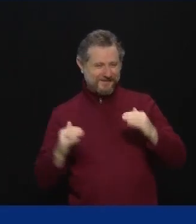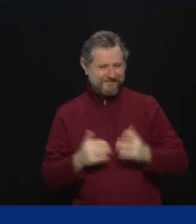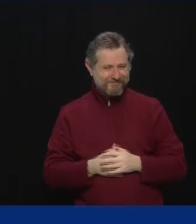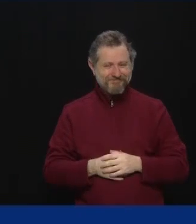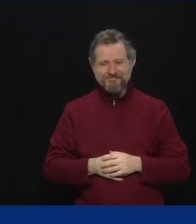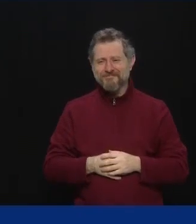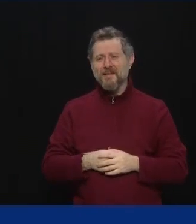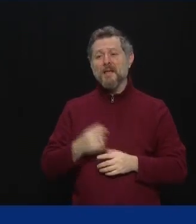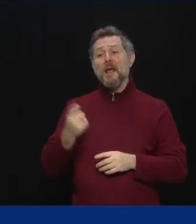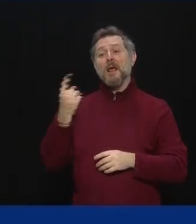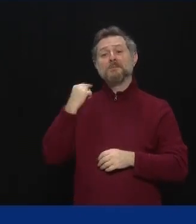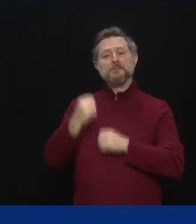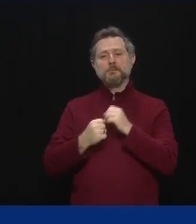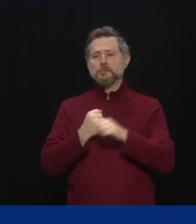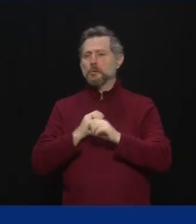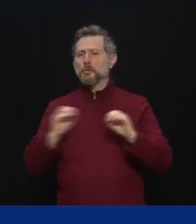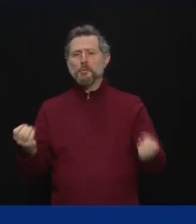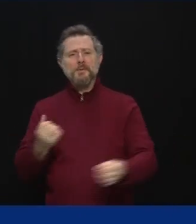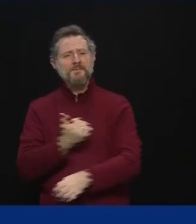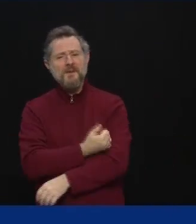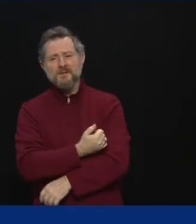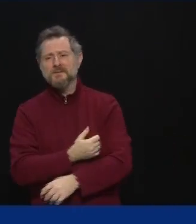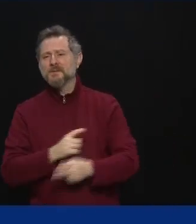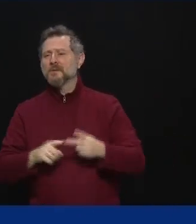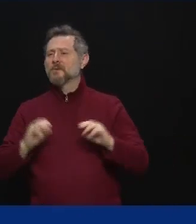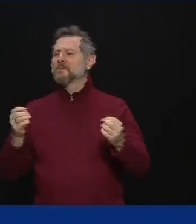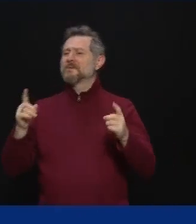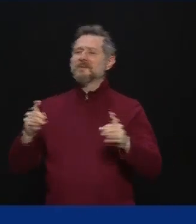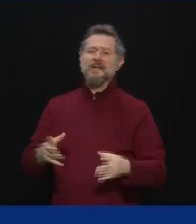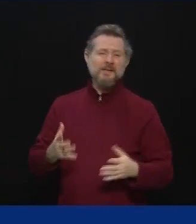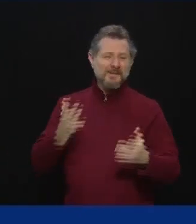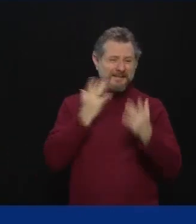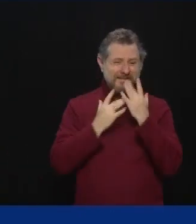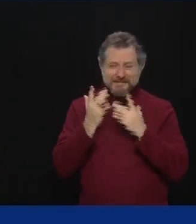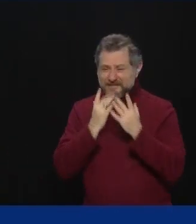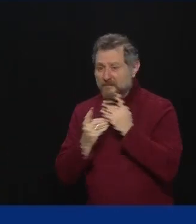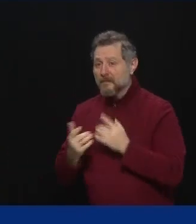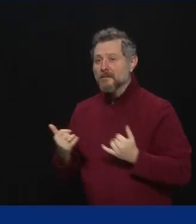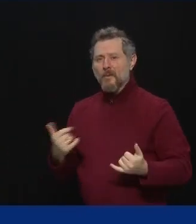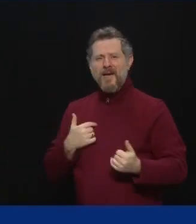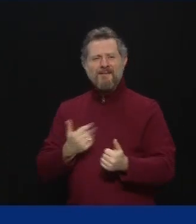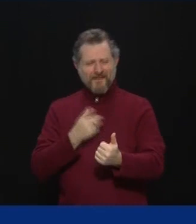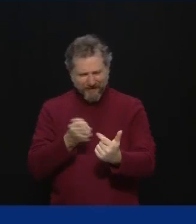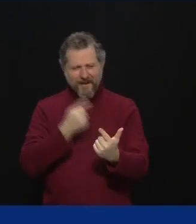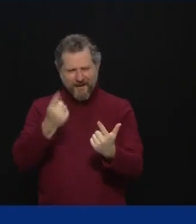DURING THIS WHOLE TIME. SO THERE IS A WAY TO STRIKE THE BALANCE. COULDN'T HAVE DONE THIS BEFORE.